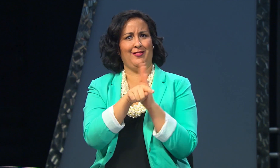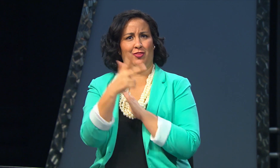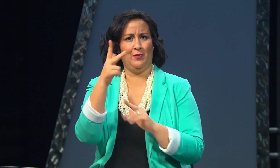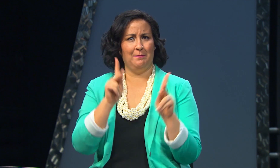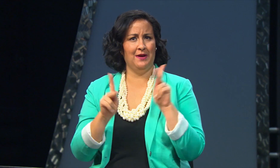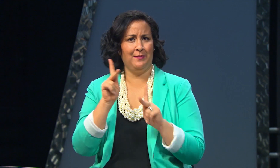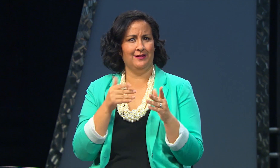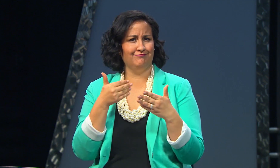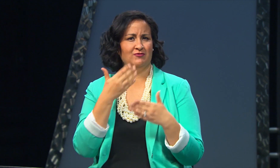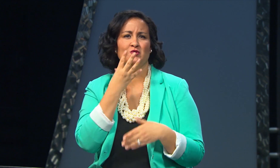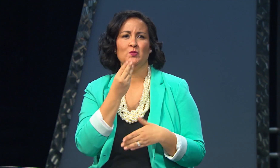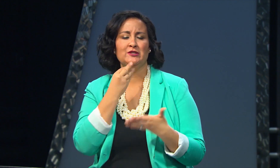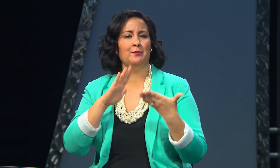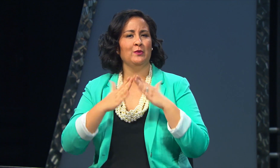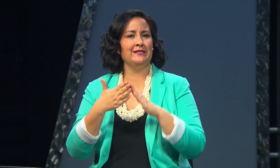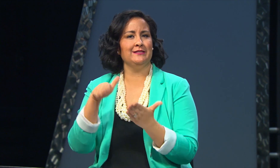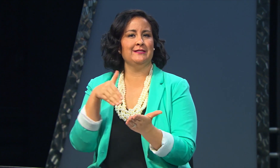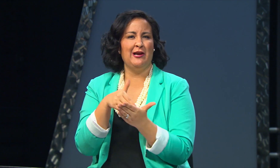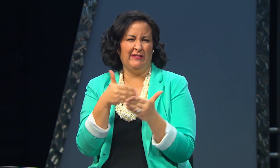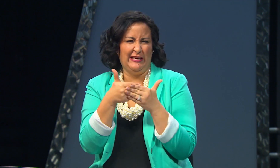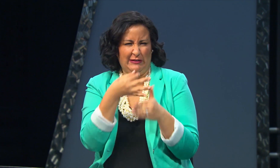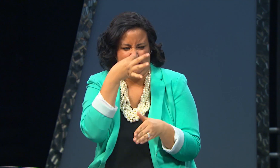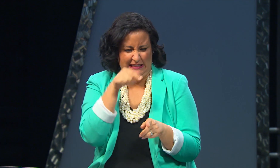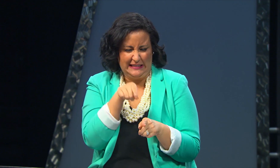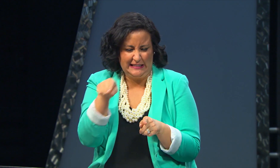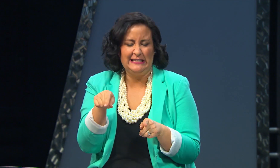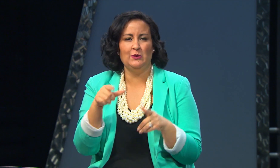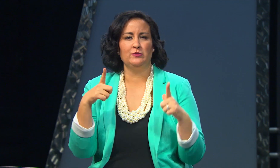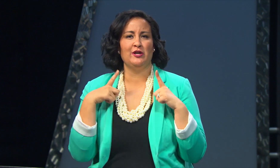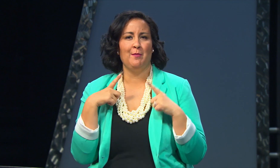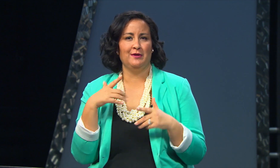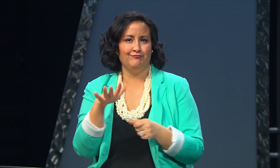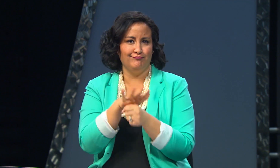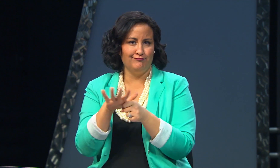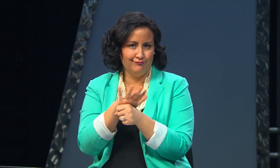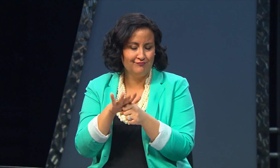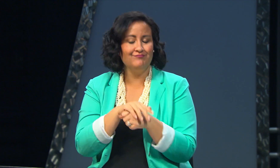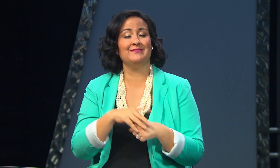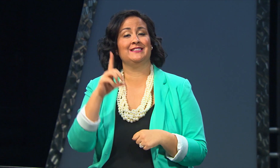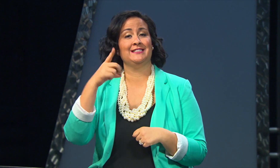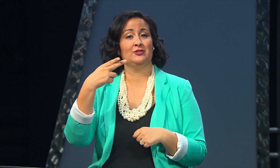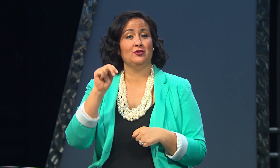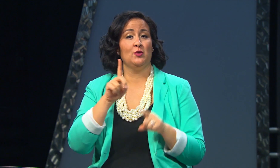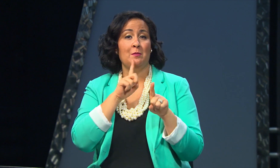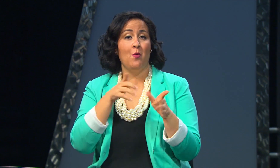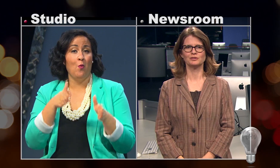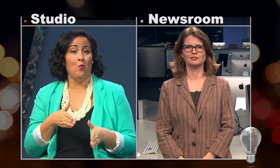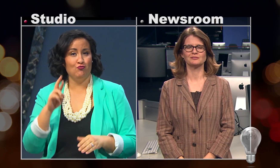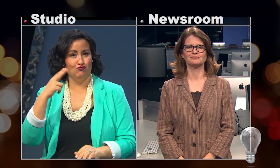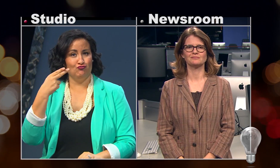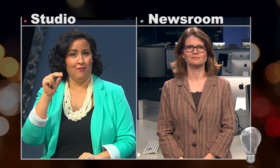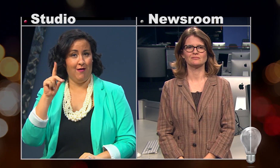COMMUNITY CENTER AND A NEARBY RETIREMENT HOME IN OVERLAND PARK, KANSAS. RHONDA MAKOWICHUK